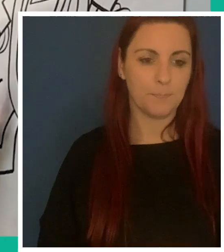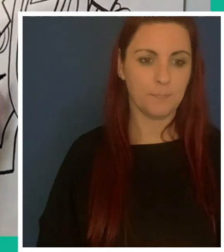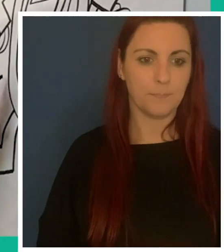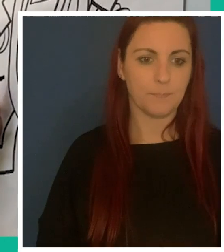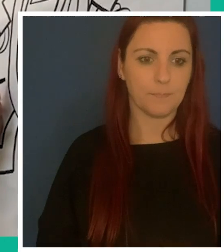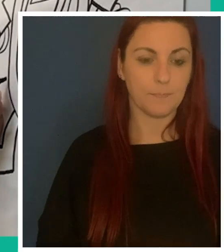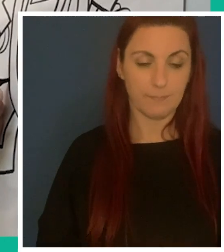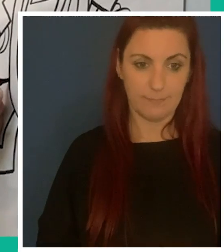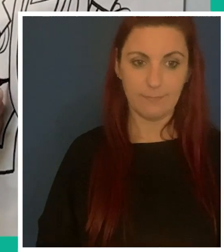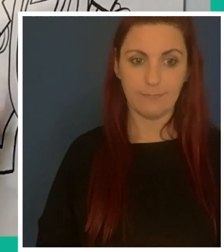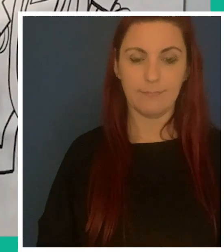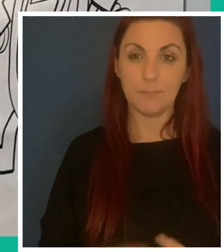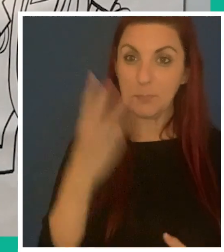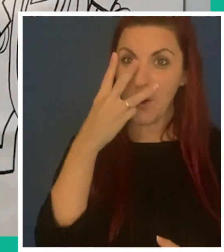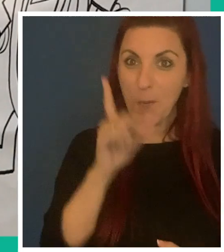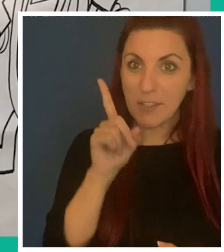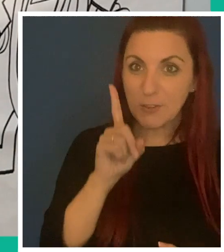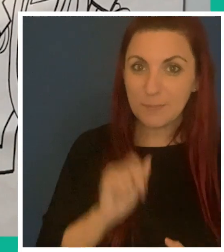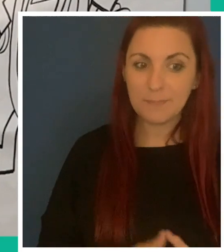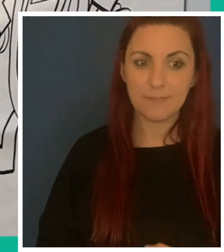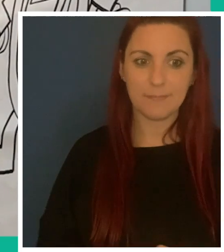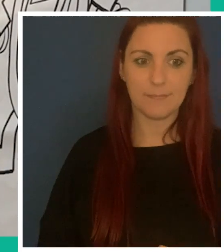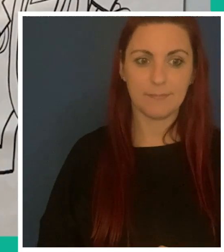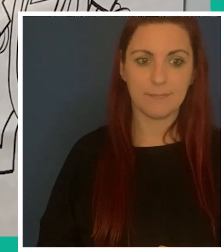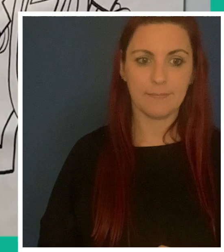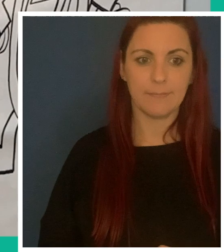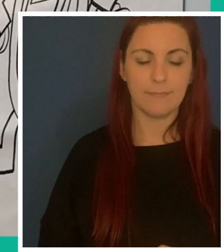So this time I'm going start here, I'll start up here at the height of his elbow